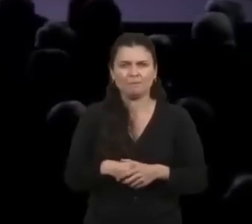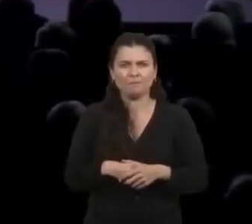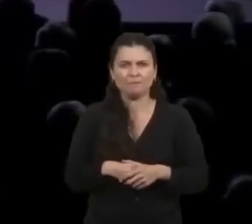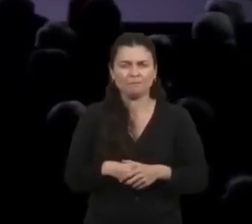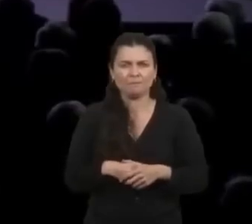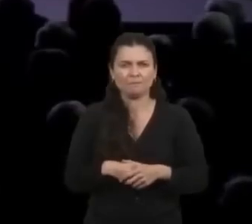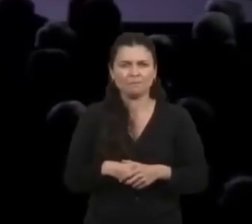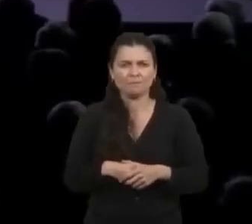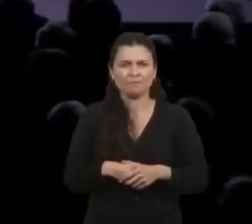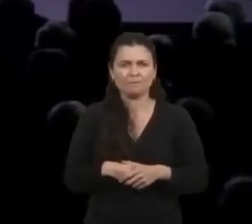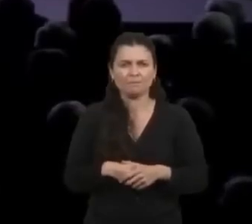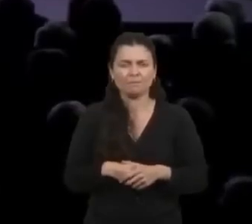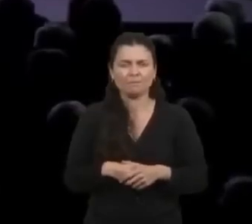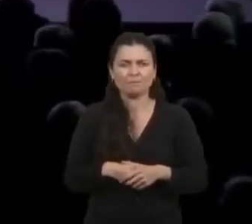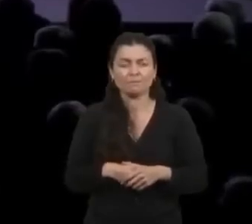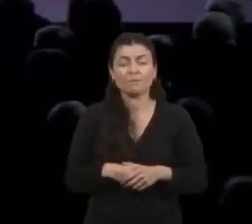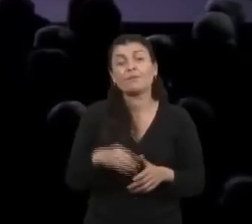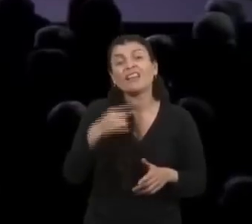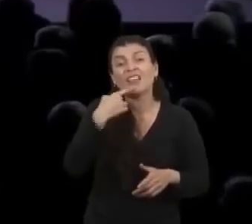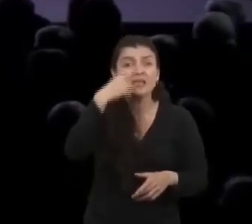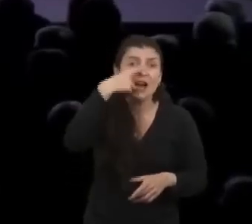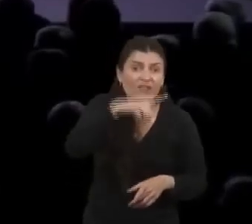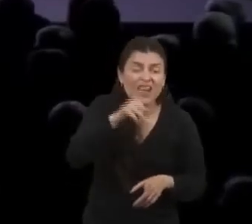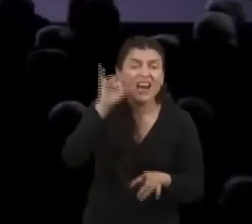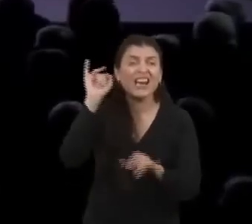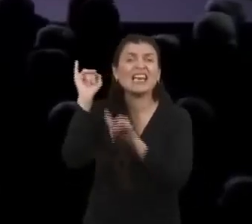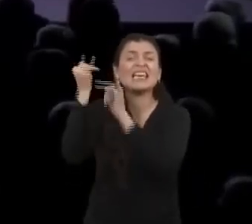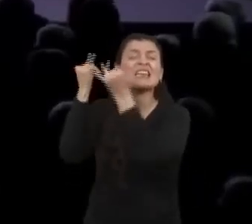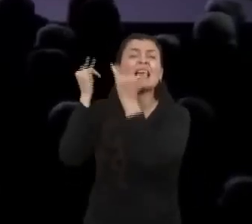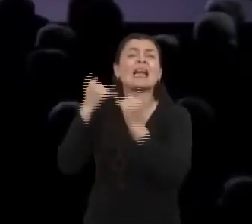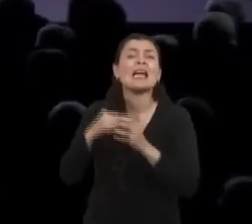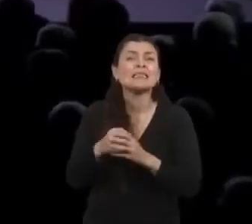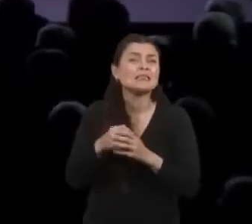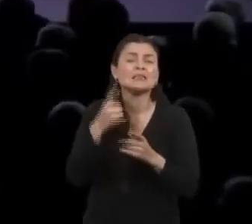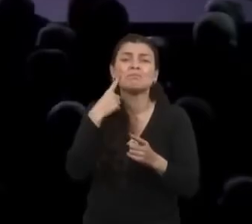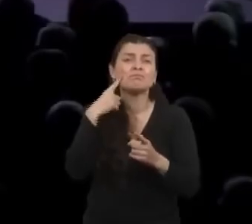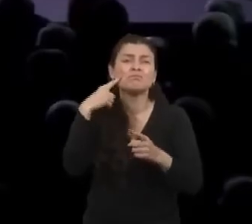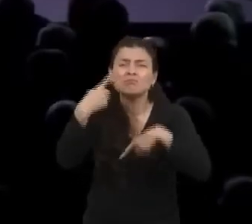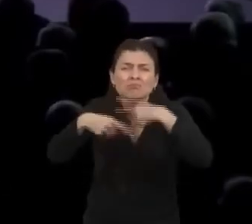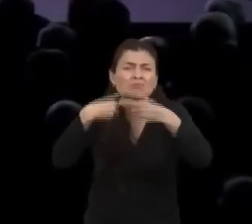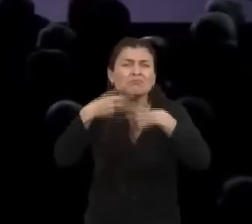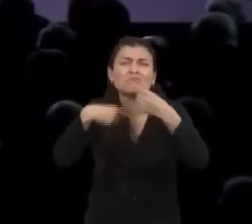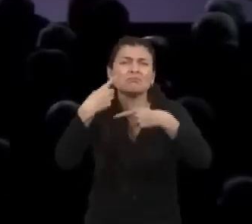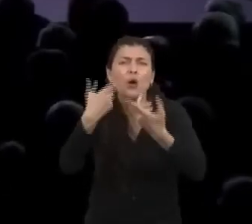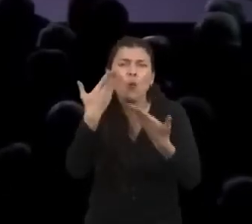Therefore, the interest rate tends to infinity.